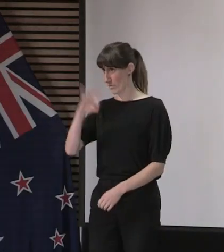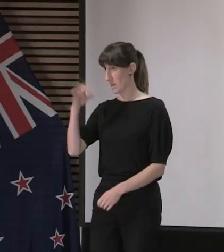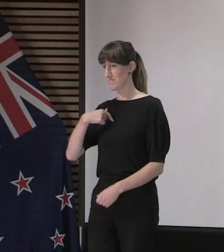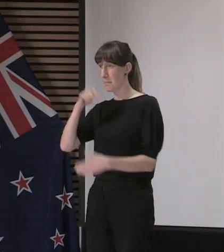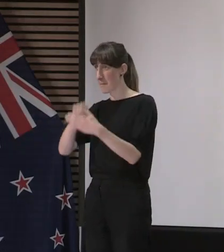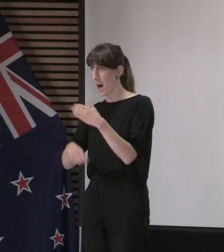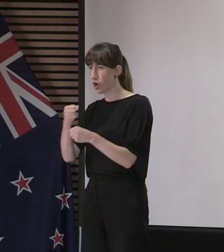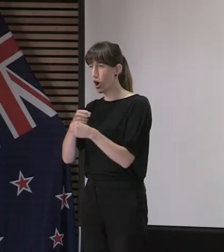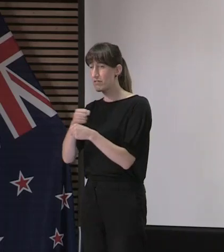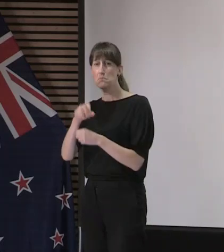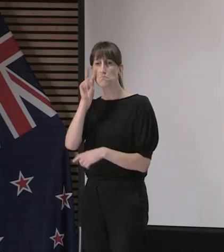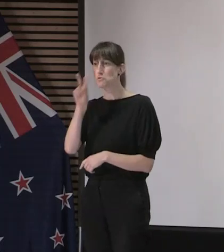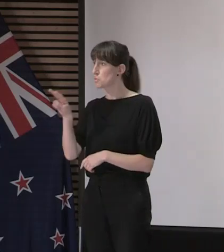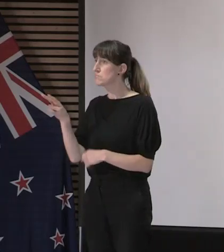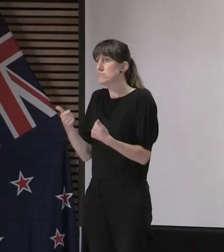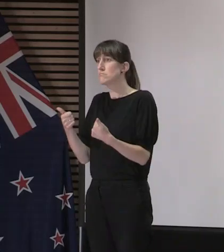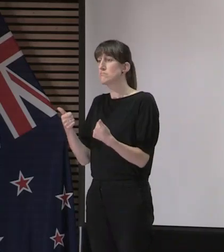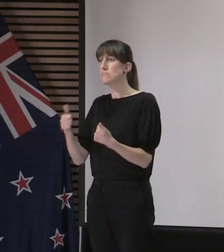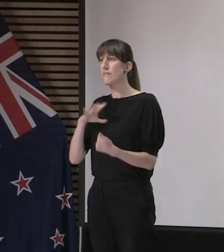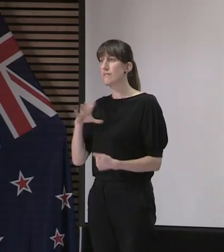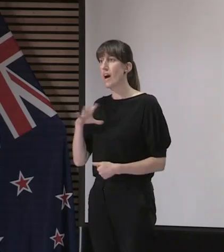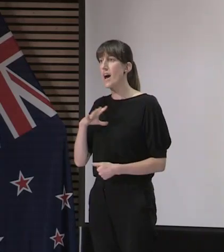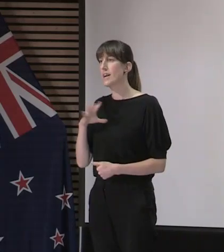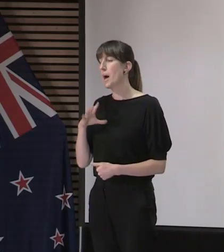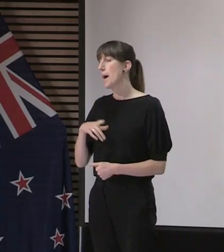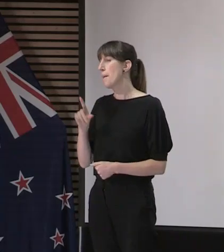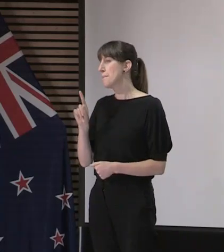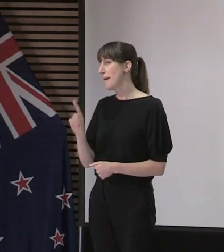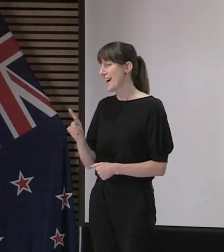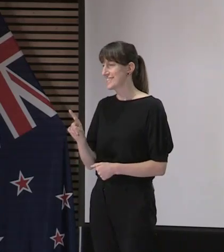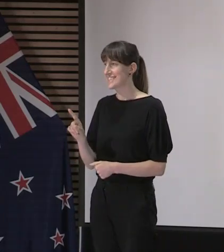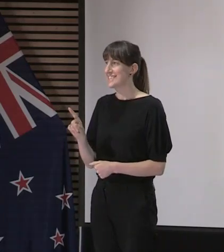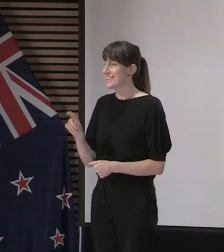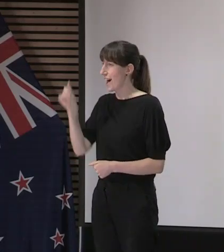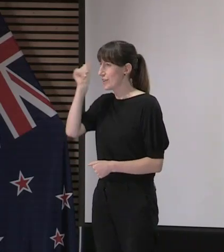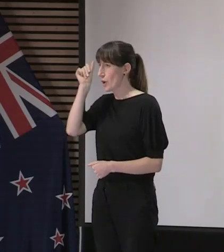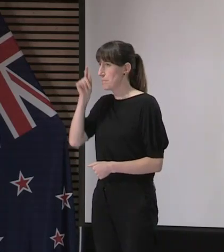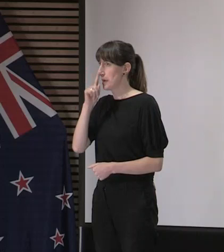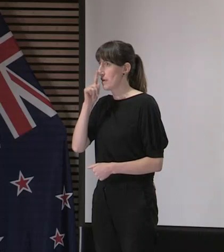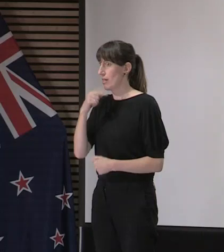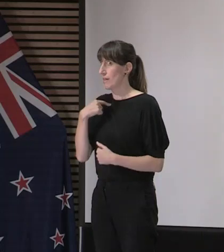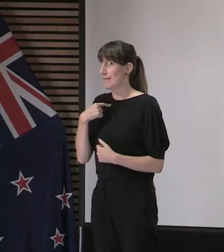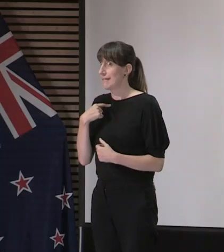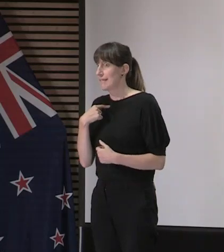people already got a bit loose? Well, what I was seeing was fine. But I have had reported to me